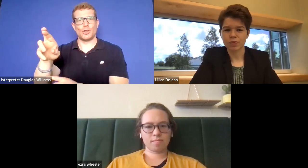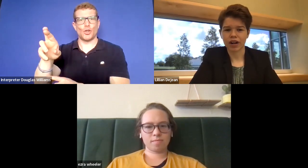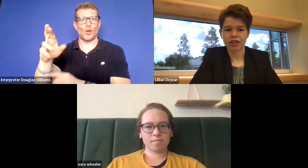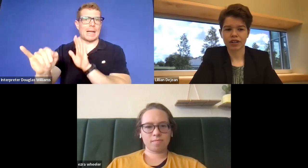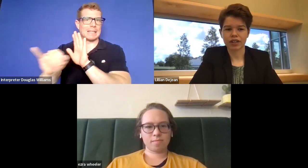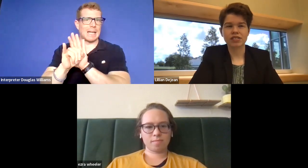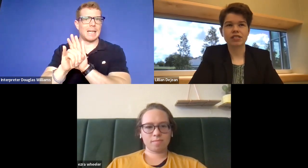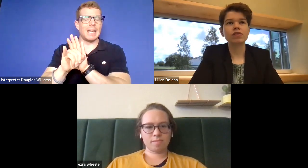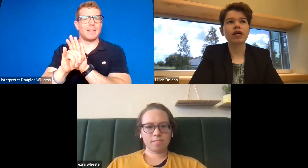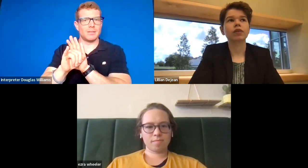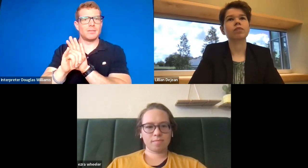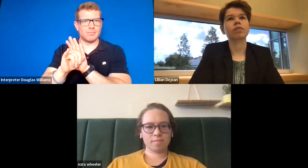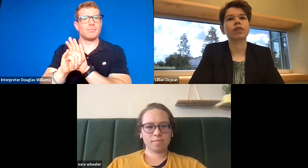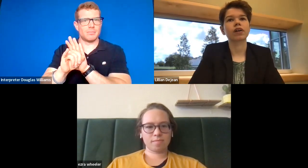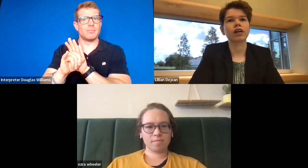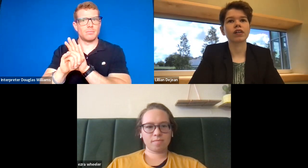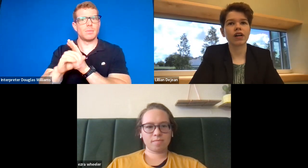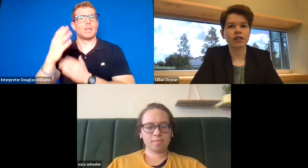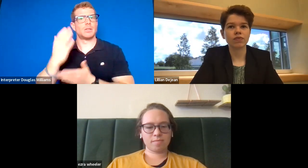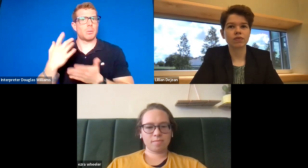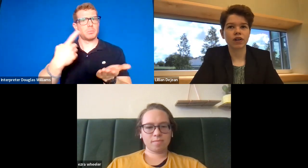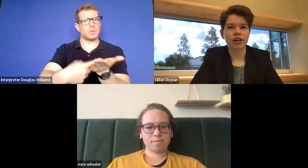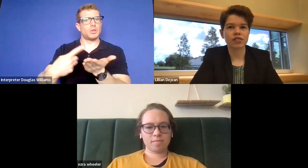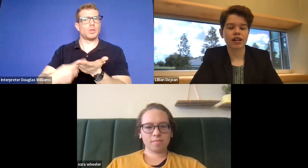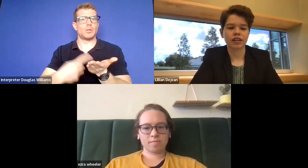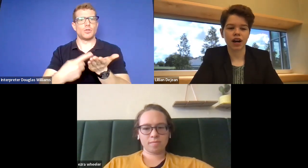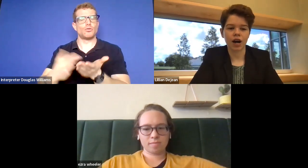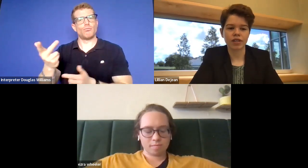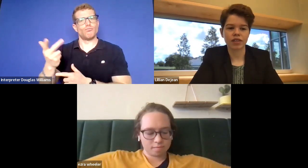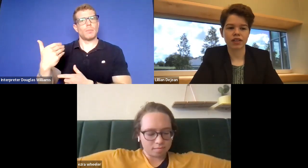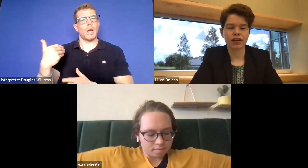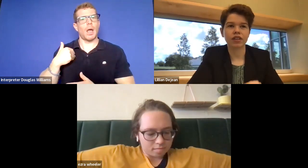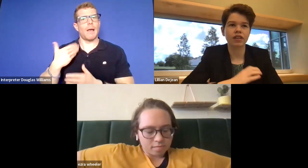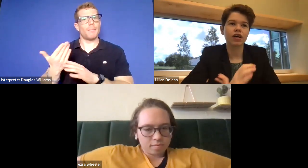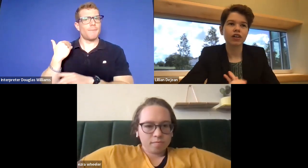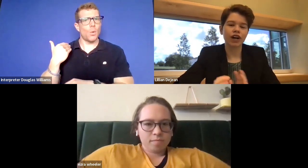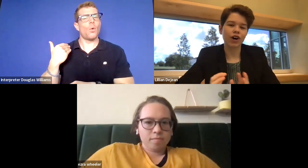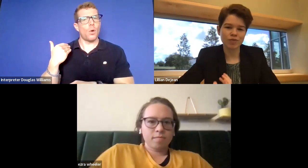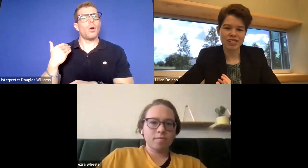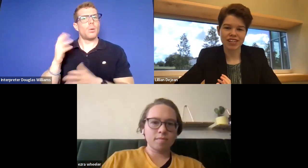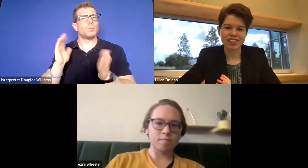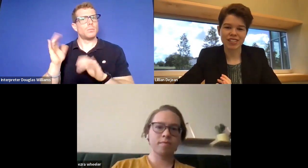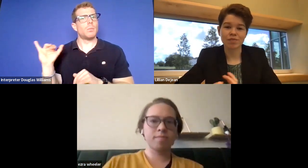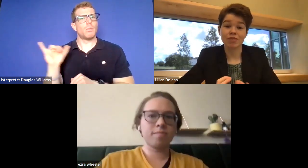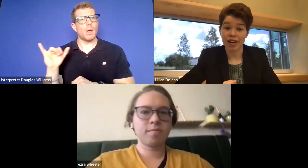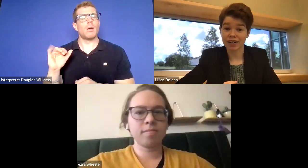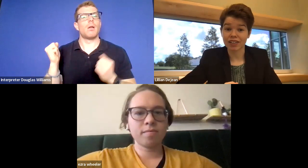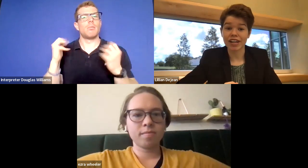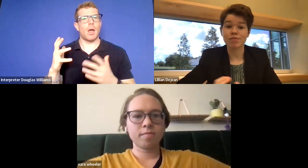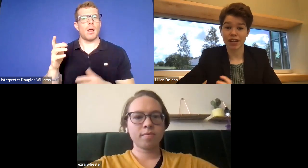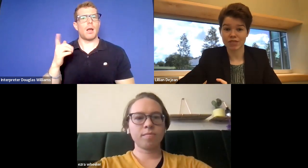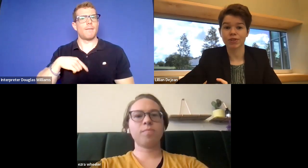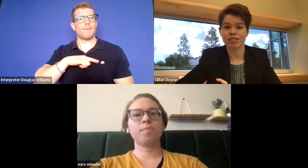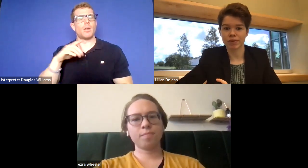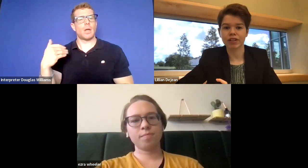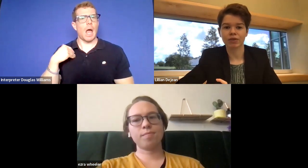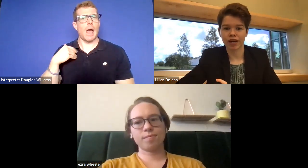It seems like a lot of us had in common that your LGBT identity being medicalized because of your disability. right?